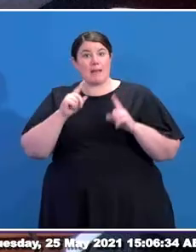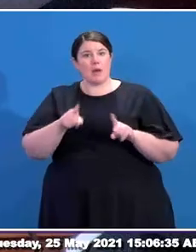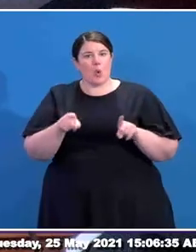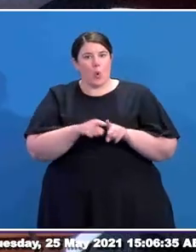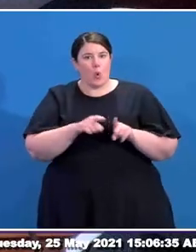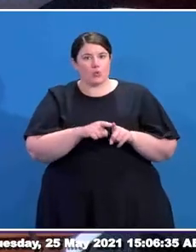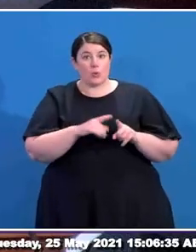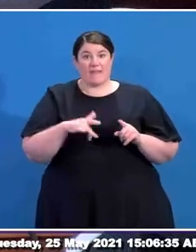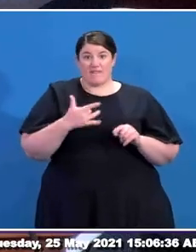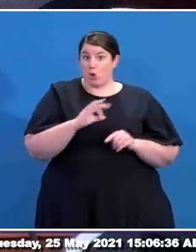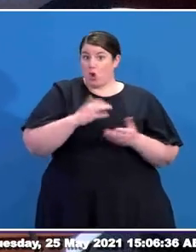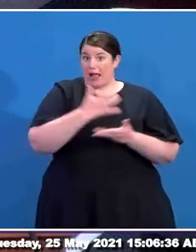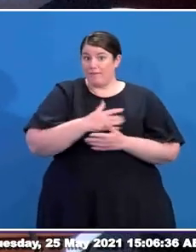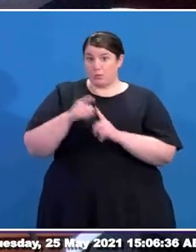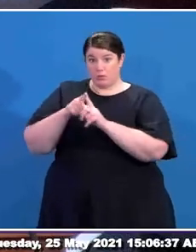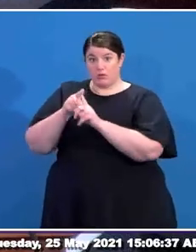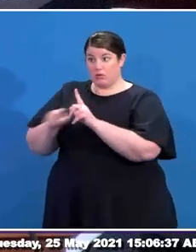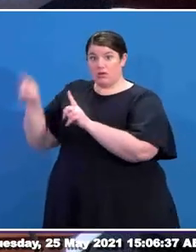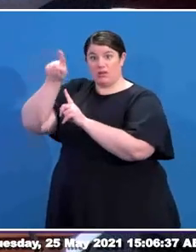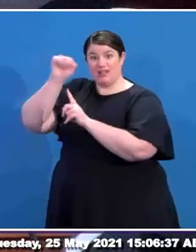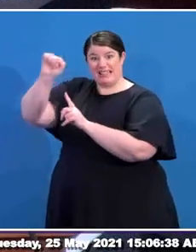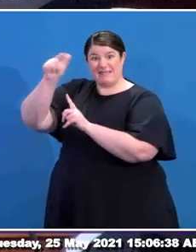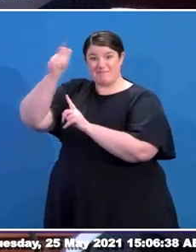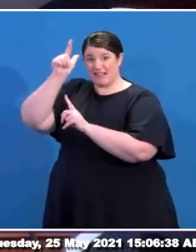him by reporting to the response team.